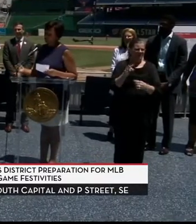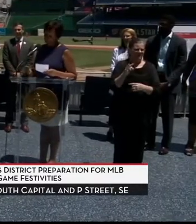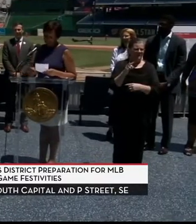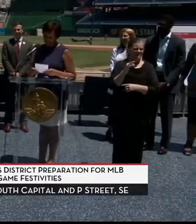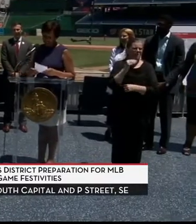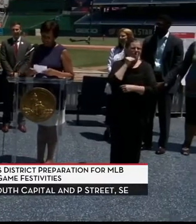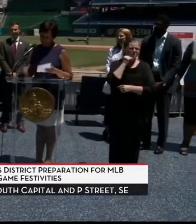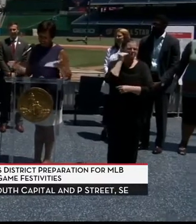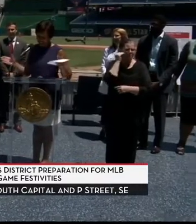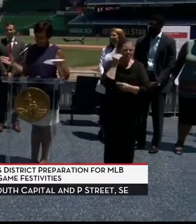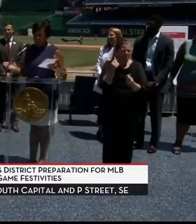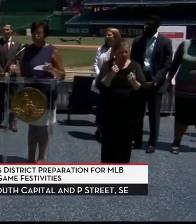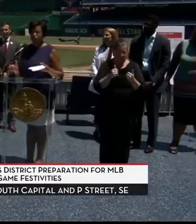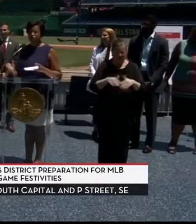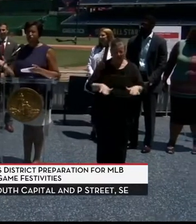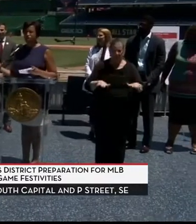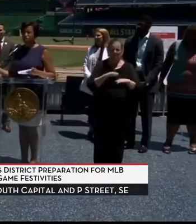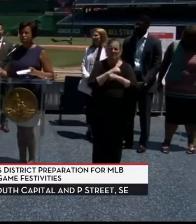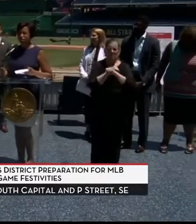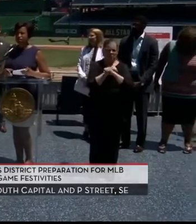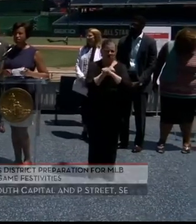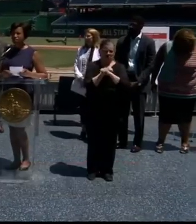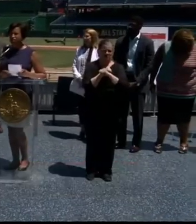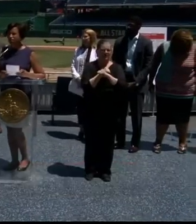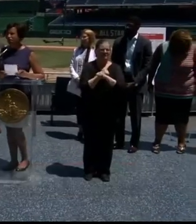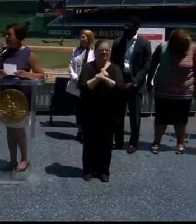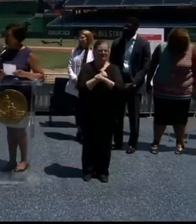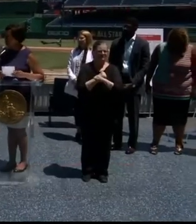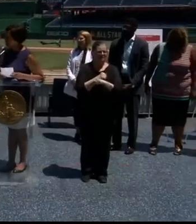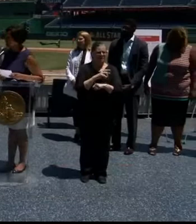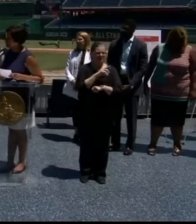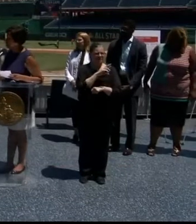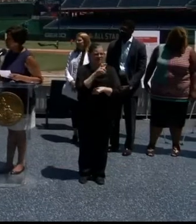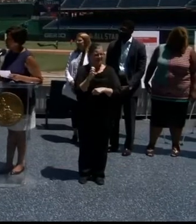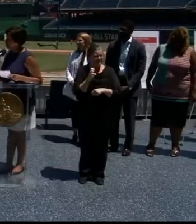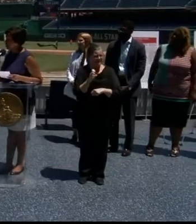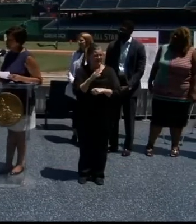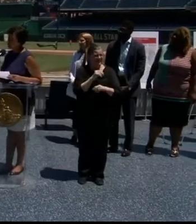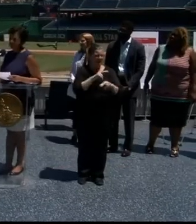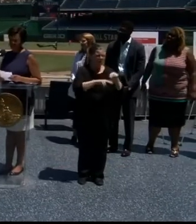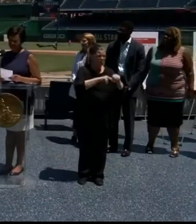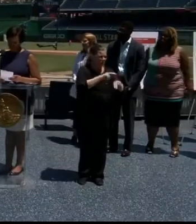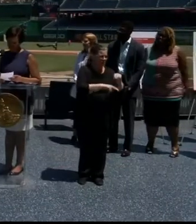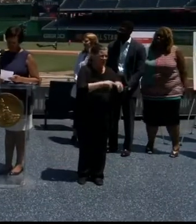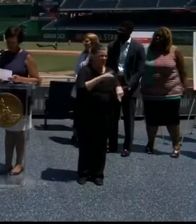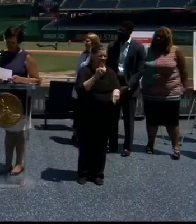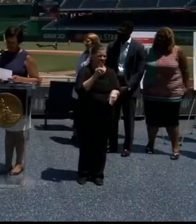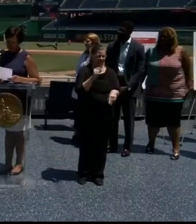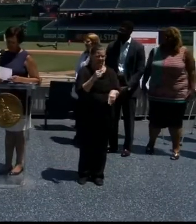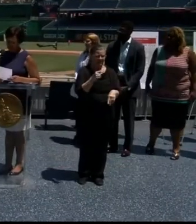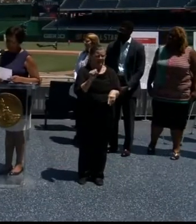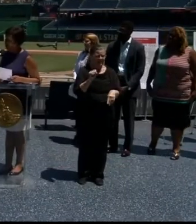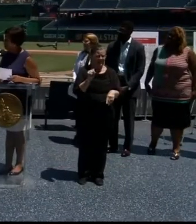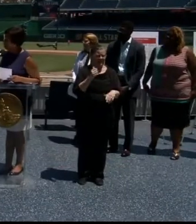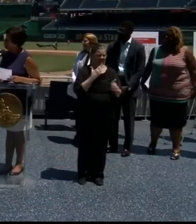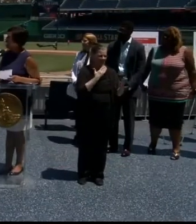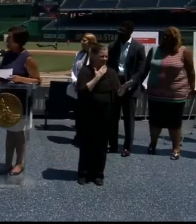OUR REAL ESTATE AND CONSTRUCTION ARM AT DGS, THANK YOU, DGS, FOR ALL OF YOUR HELP. DEPUTY CITY ADMINISTRATOR, THANK YOU FOR YOUR HELP.